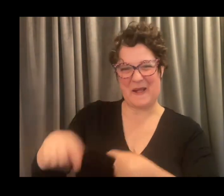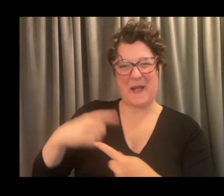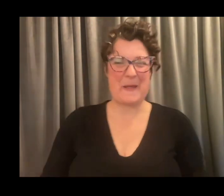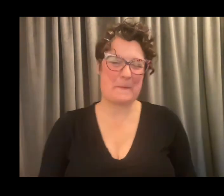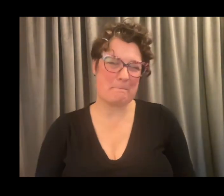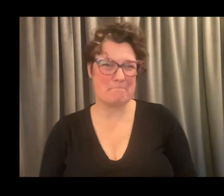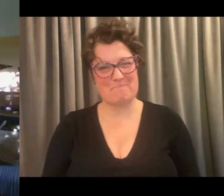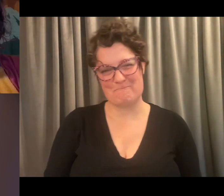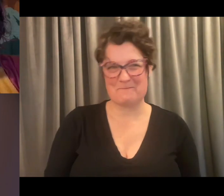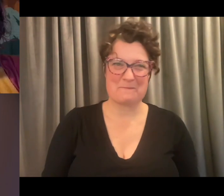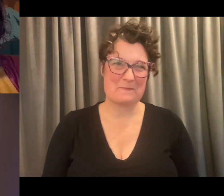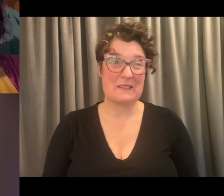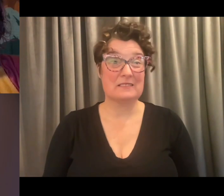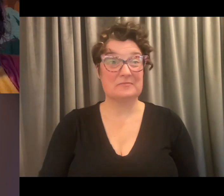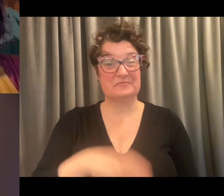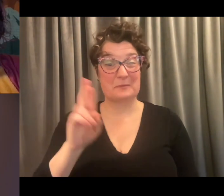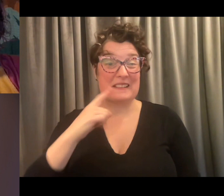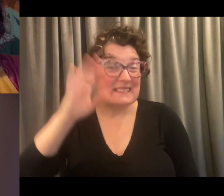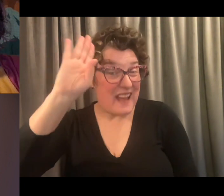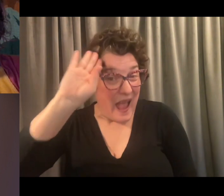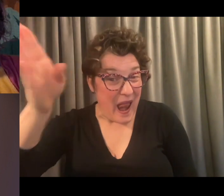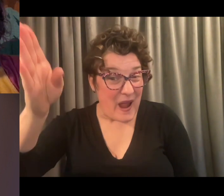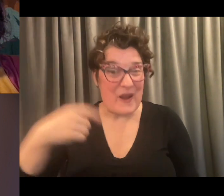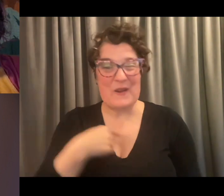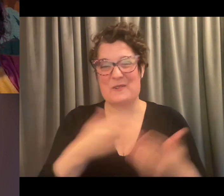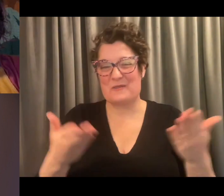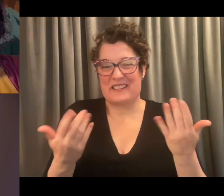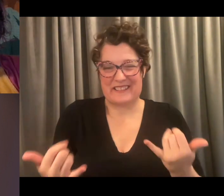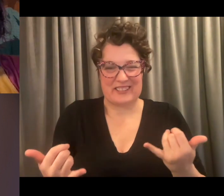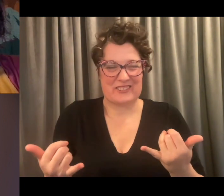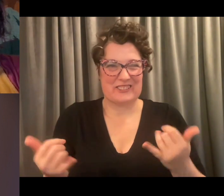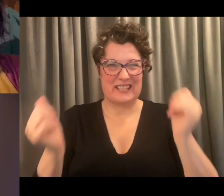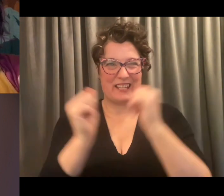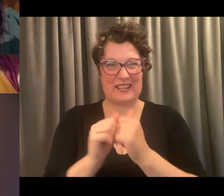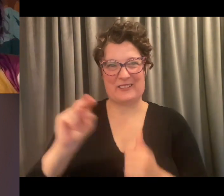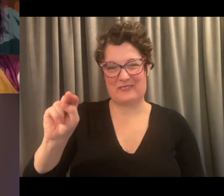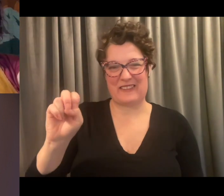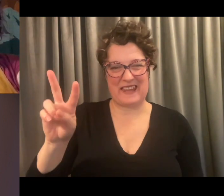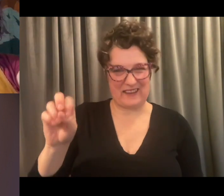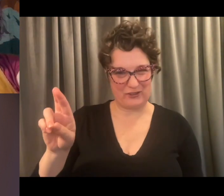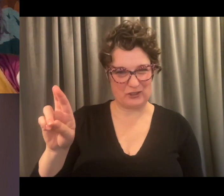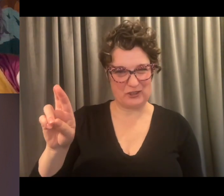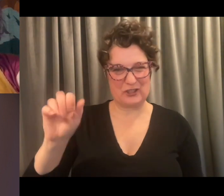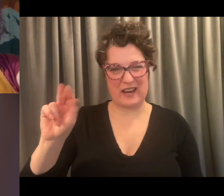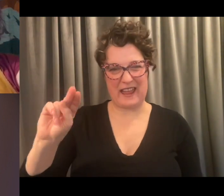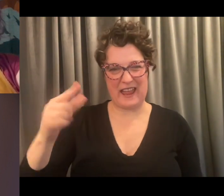Rebekah: Hello, we are here today with Never Angeline North. Hi, Never.